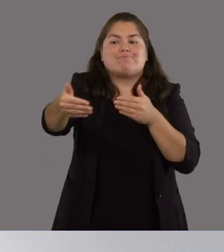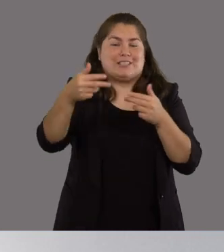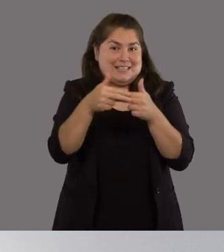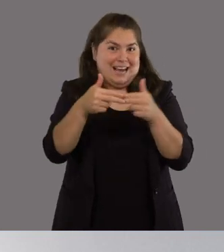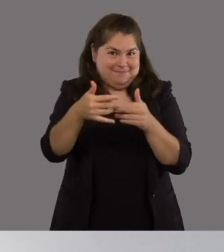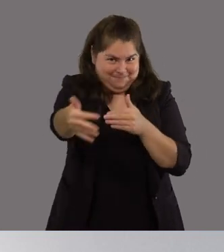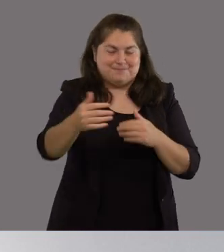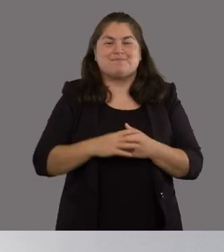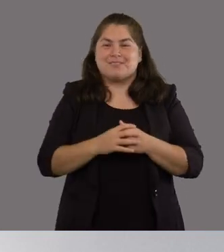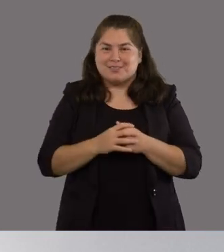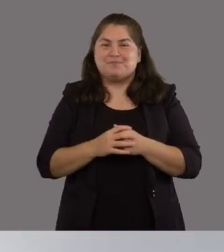in the following slides.